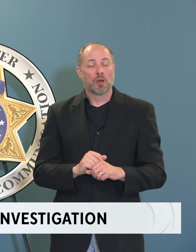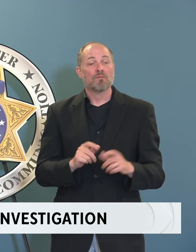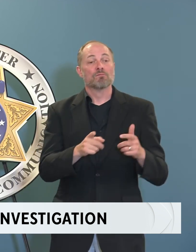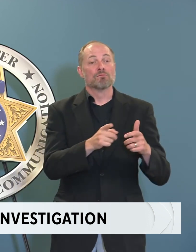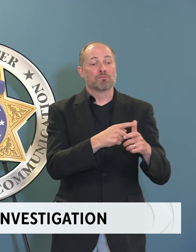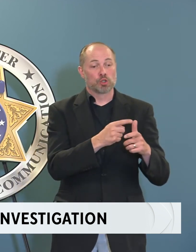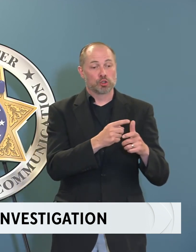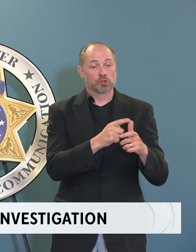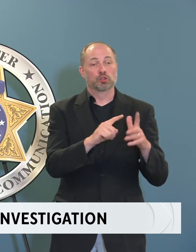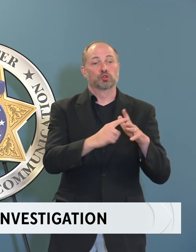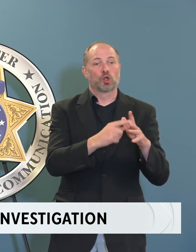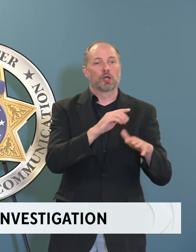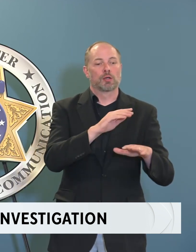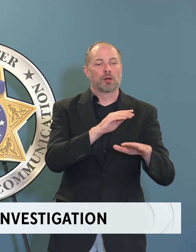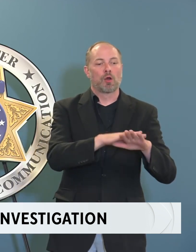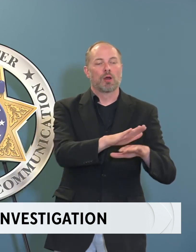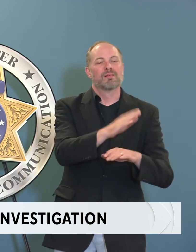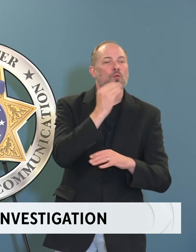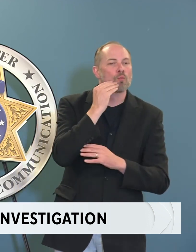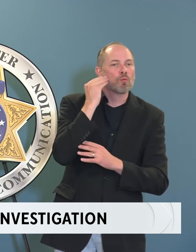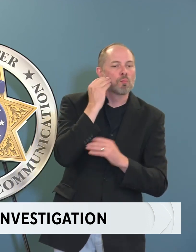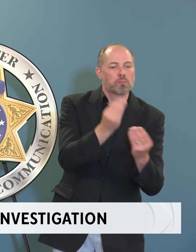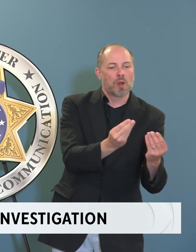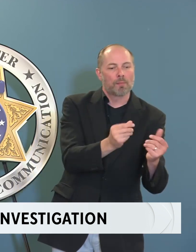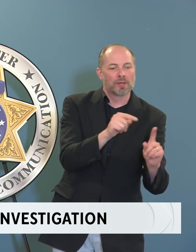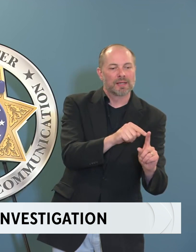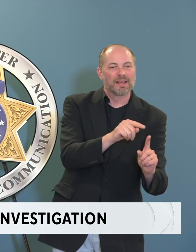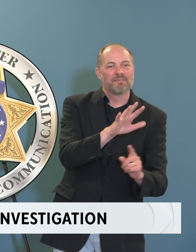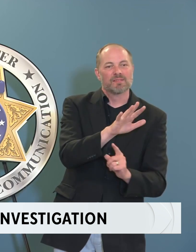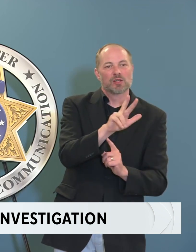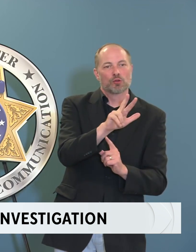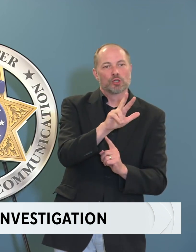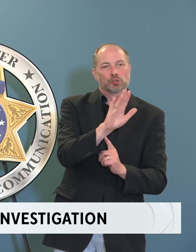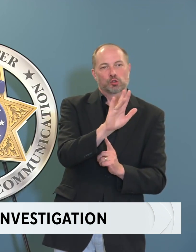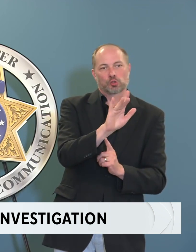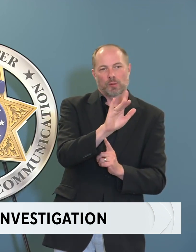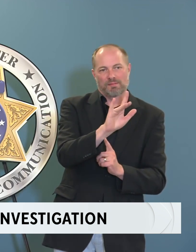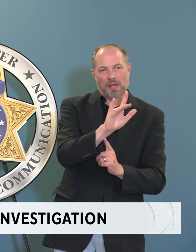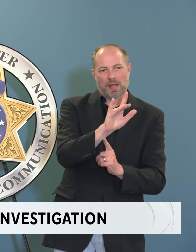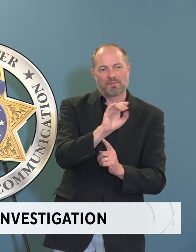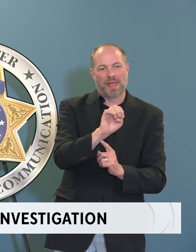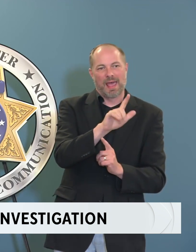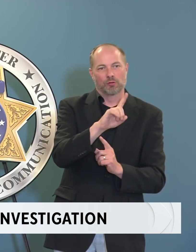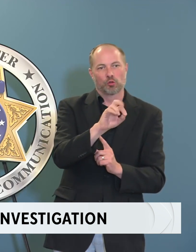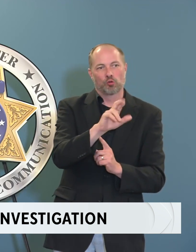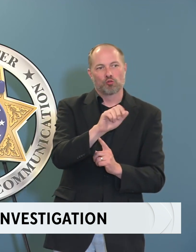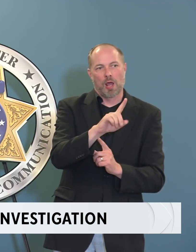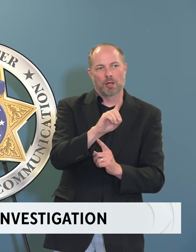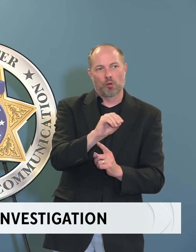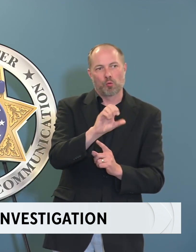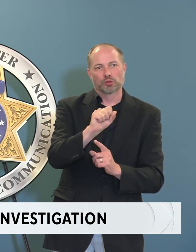MARSHALL FIRE IS ACTUALLY COMPRISED OF TWO FIRES. THE